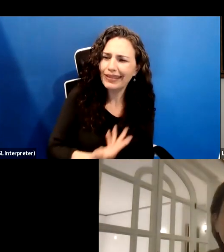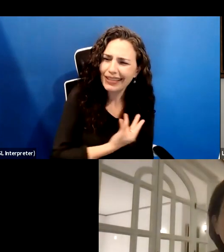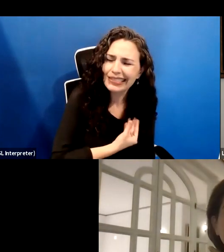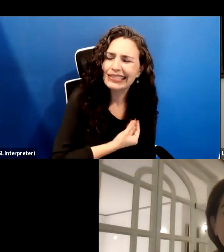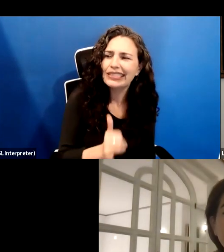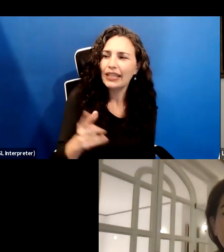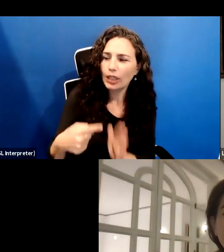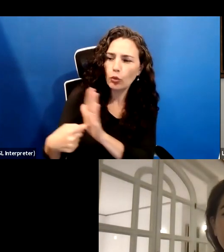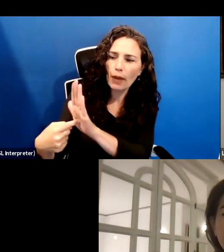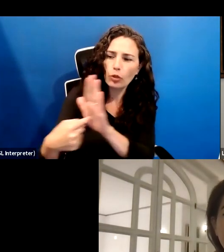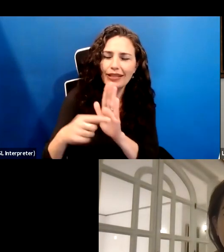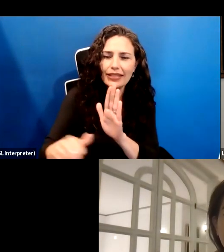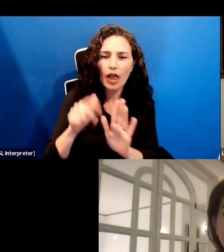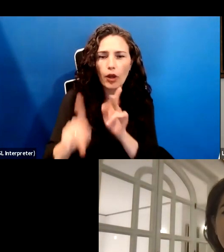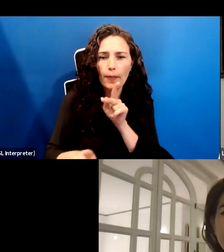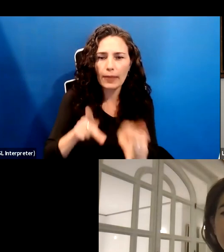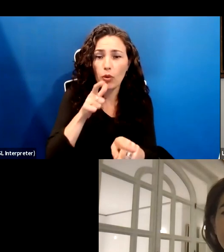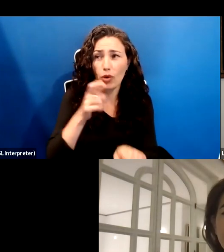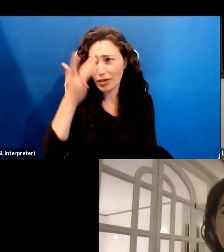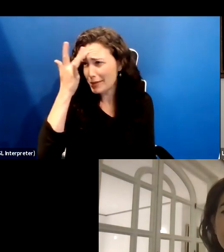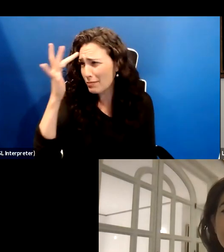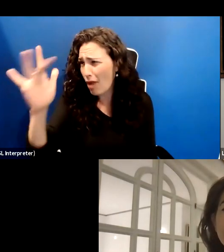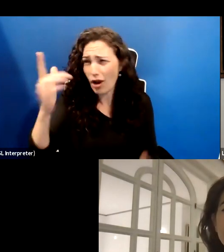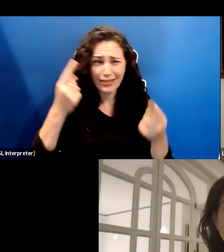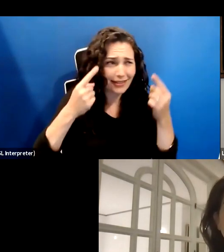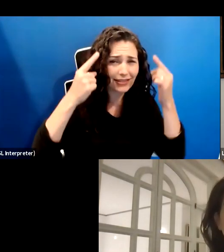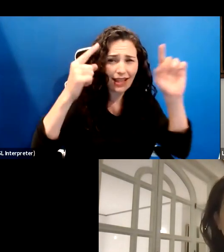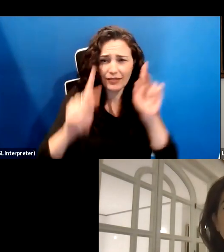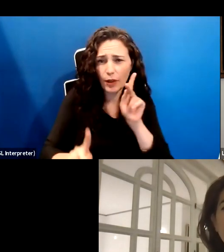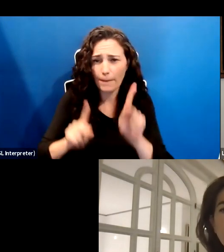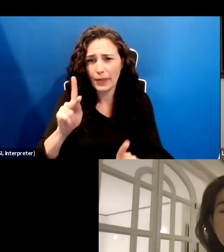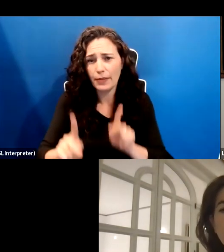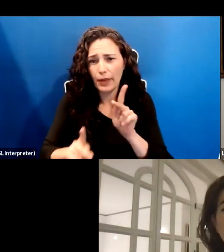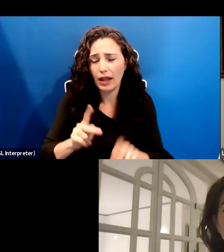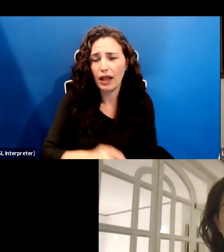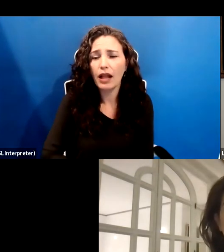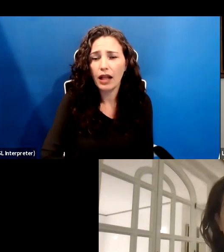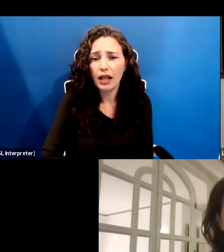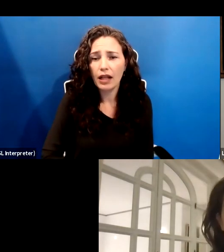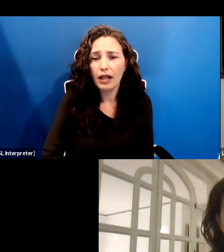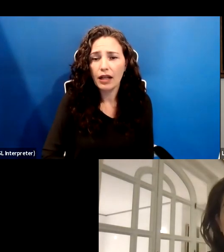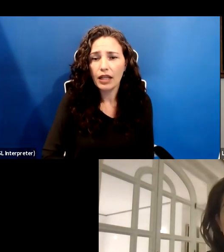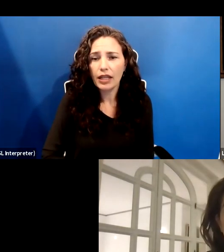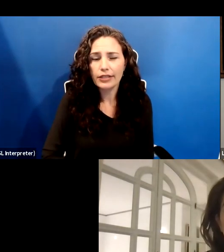these are like really smart successful people. These are people who, 'cause you kind to think, you know,